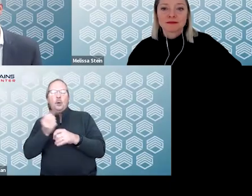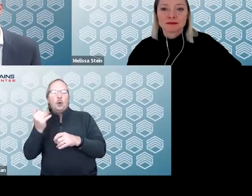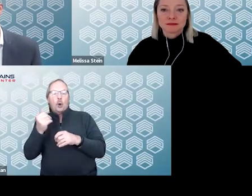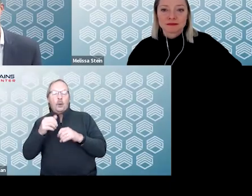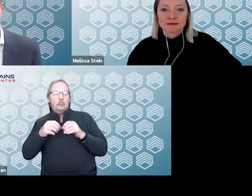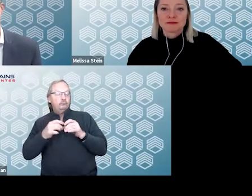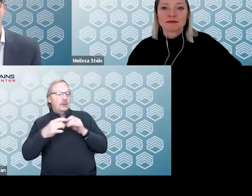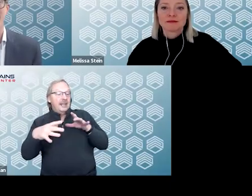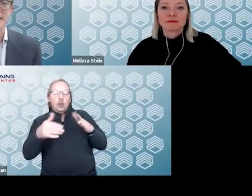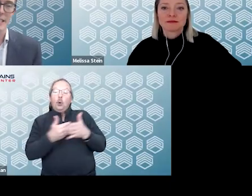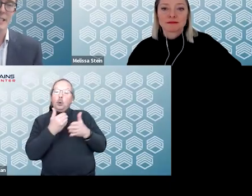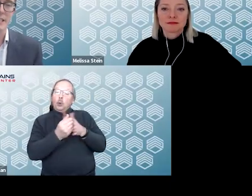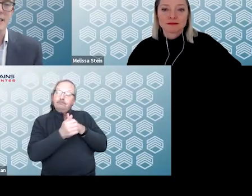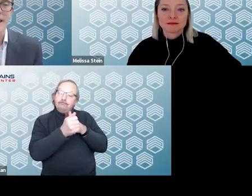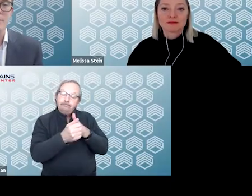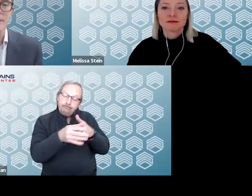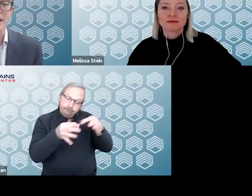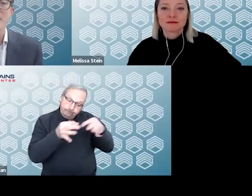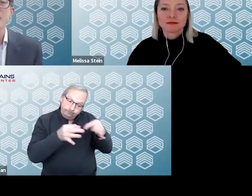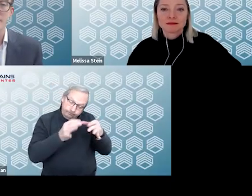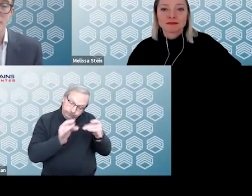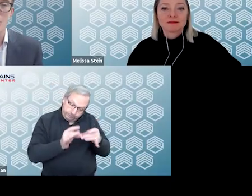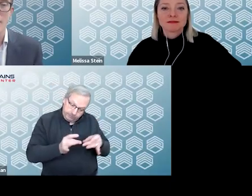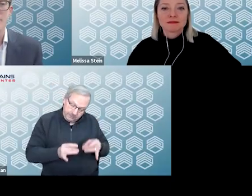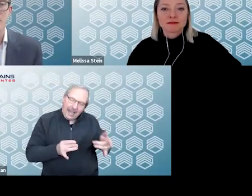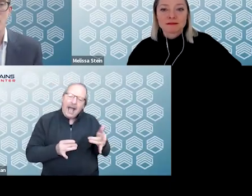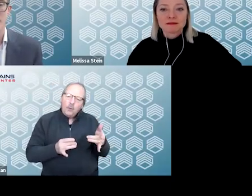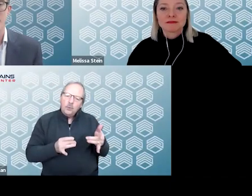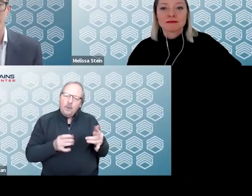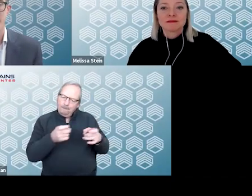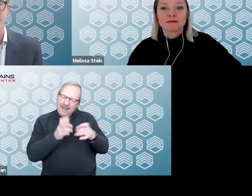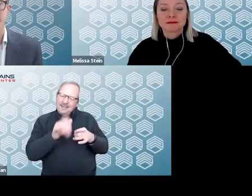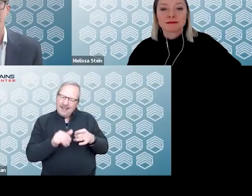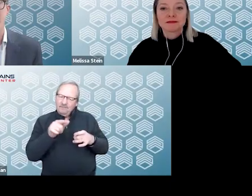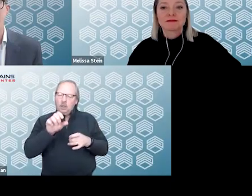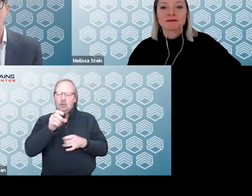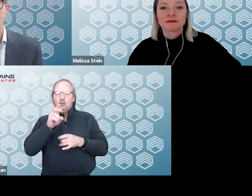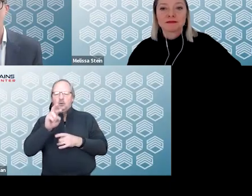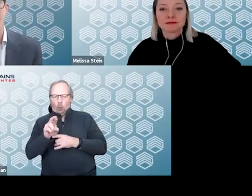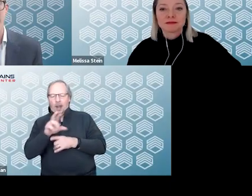that fundamentally expanded access to contingency management for SOR and TOR recipients.